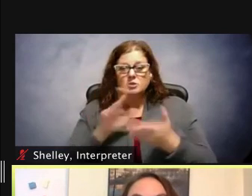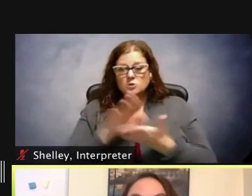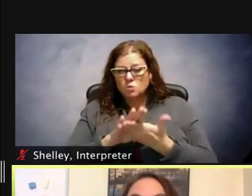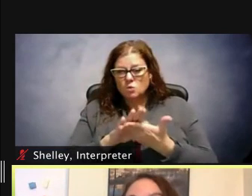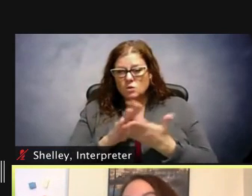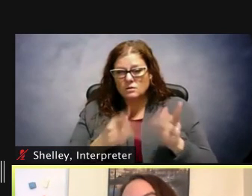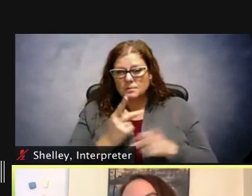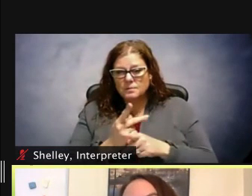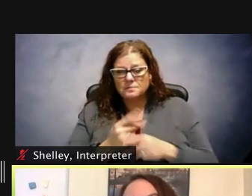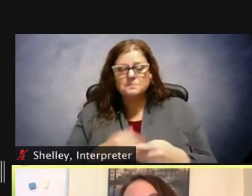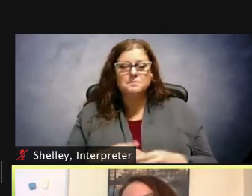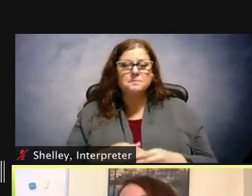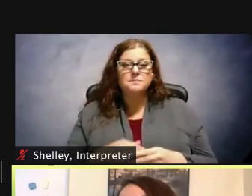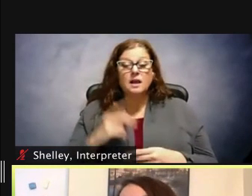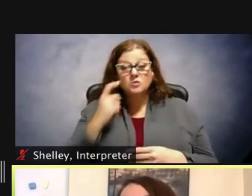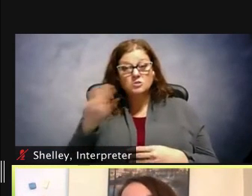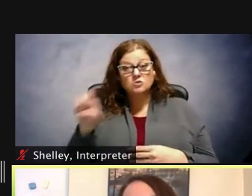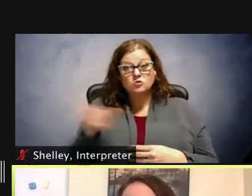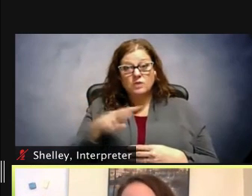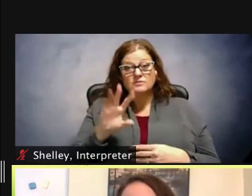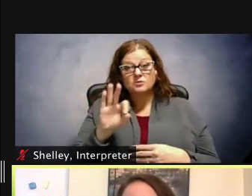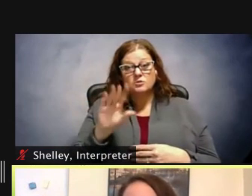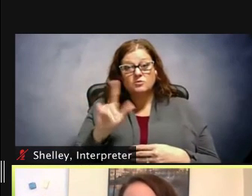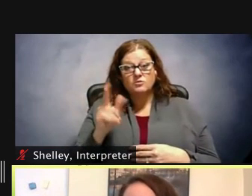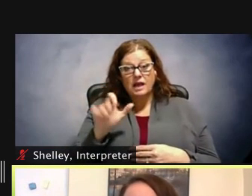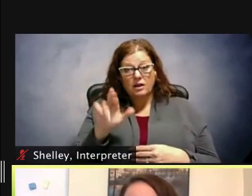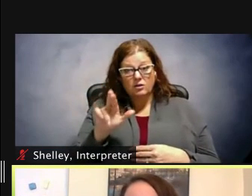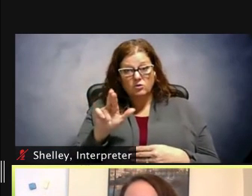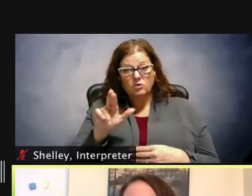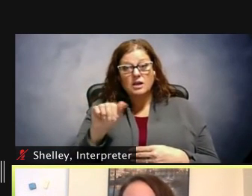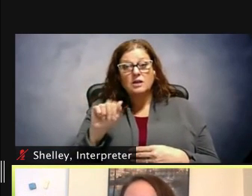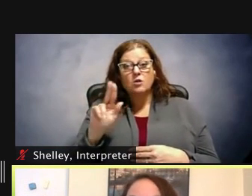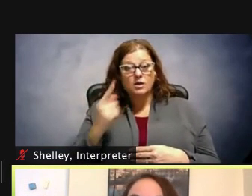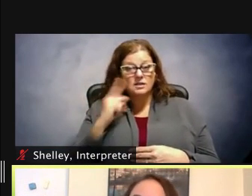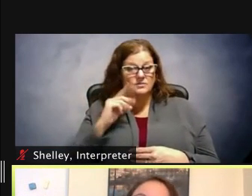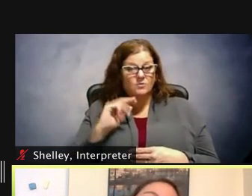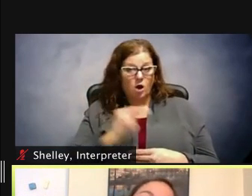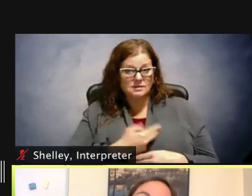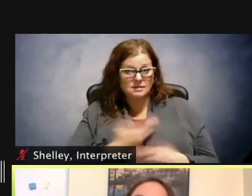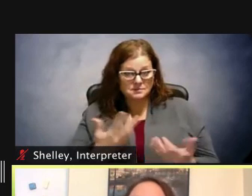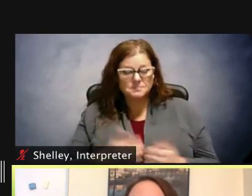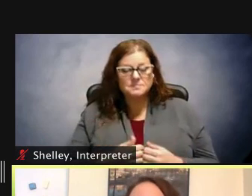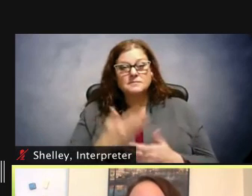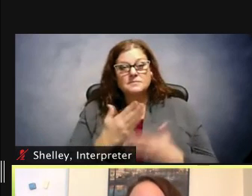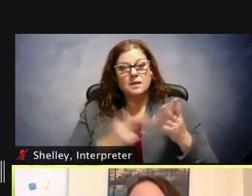And just transferred to Flagler county in August for us. Some of the settings in Tennessee, I know